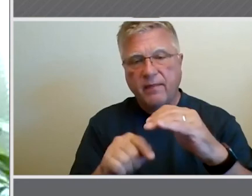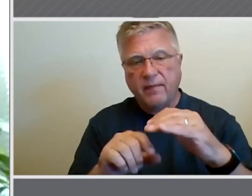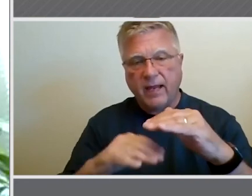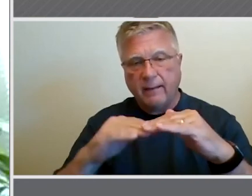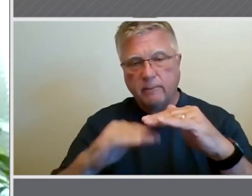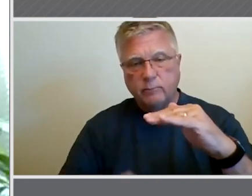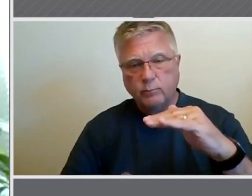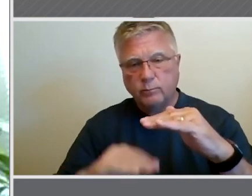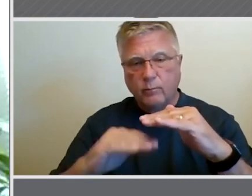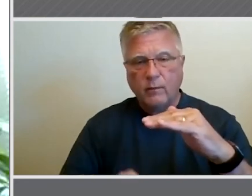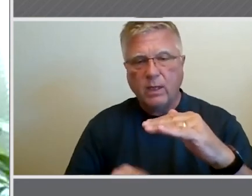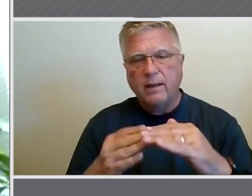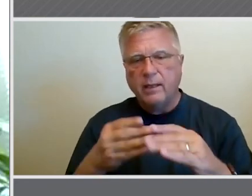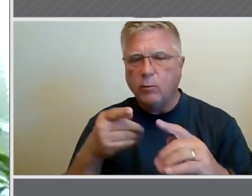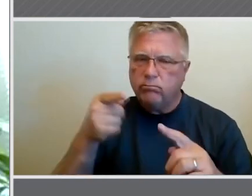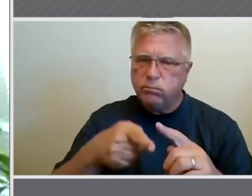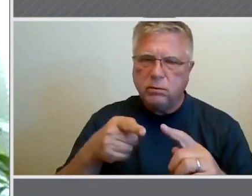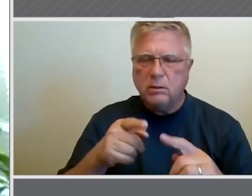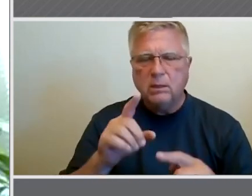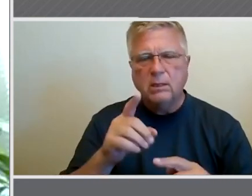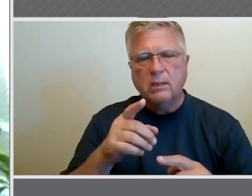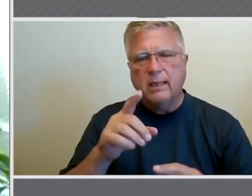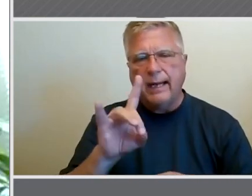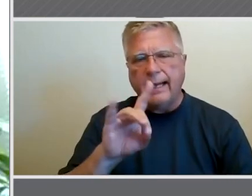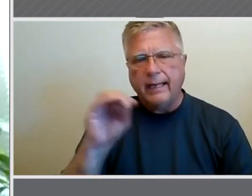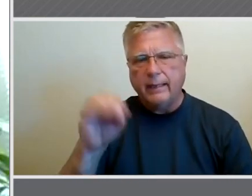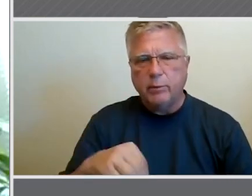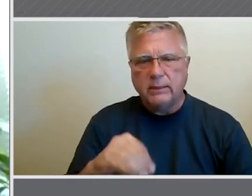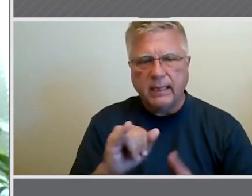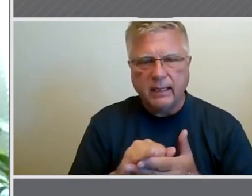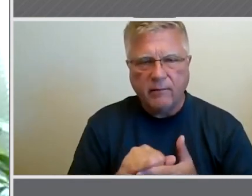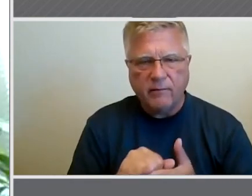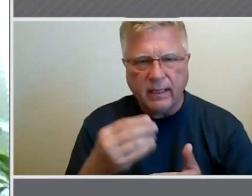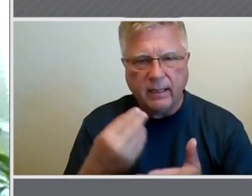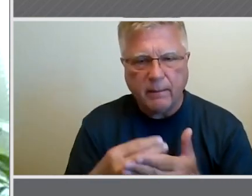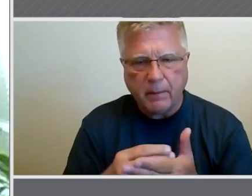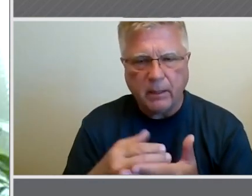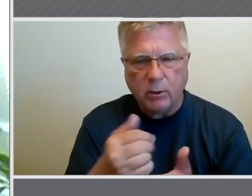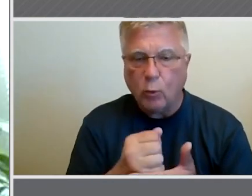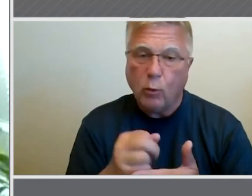80% of that, that average income or sometimes like Bob's example, 30% so people